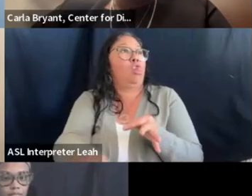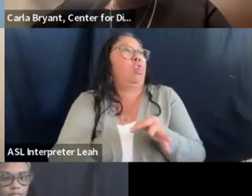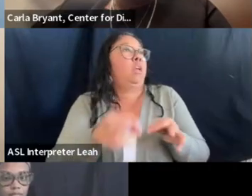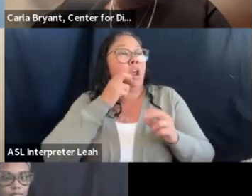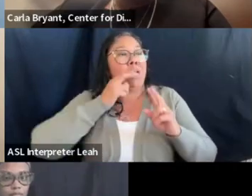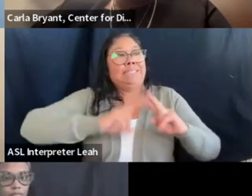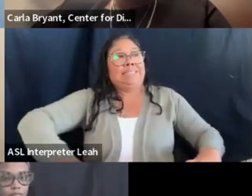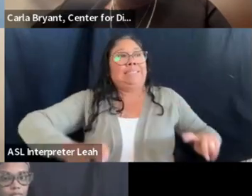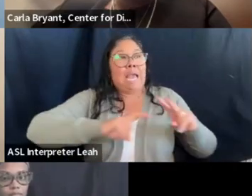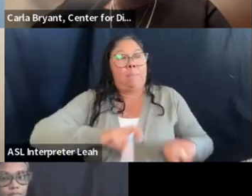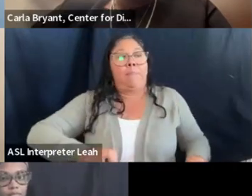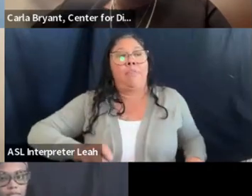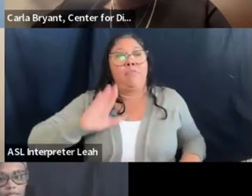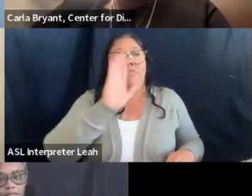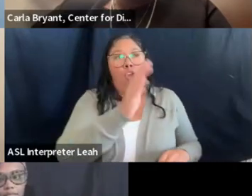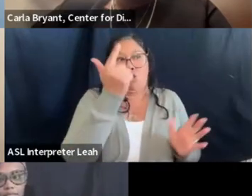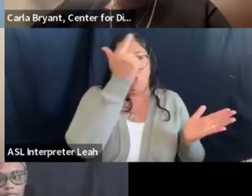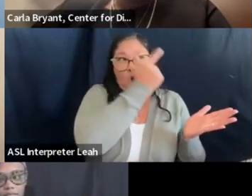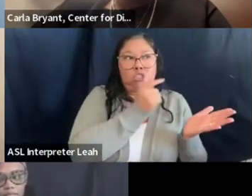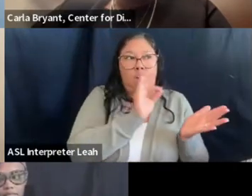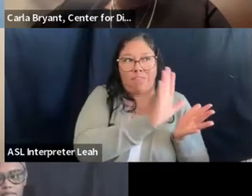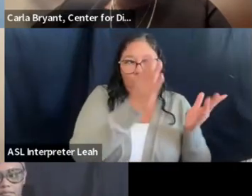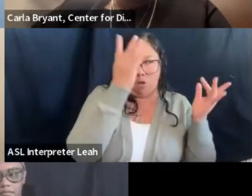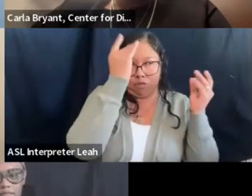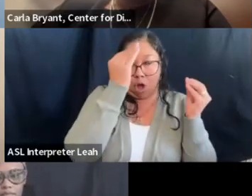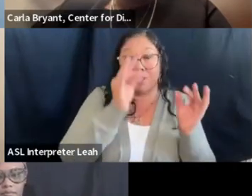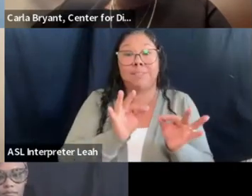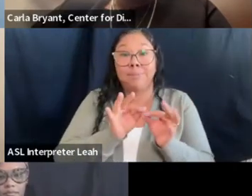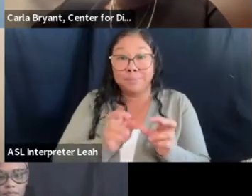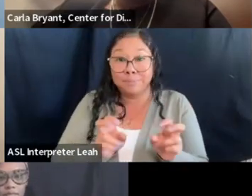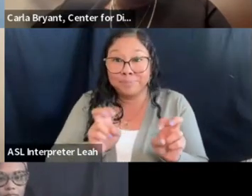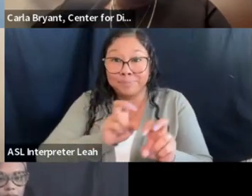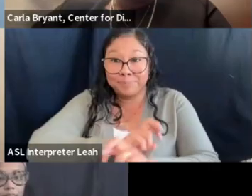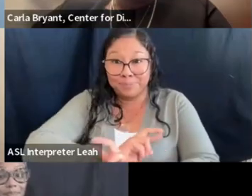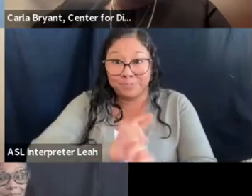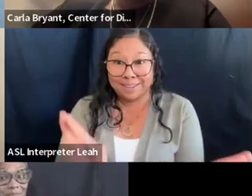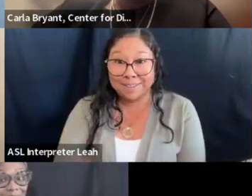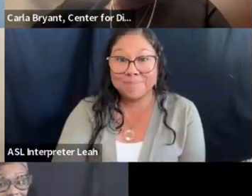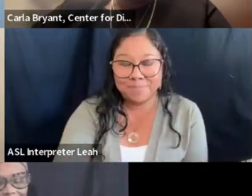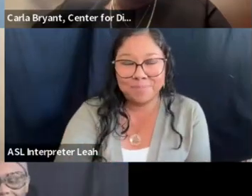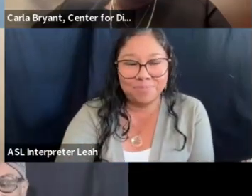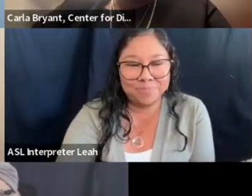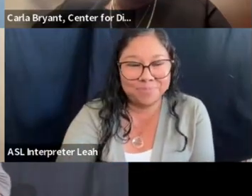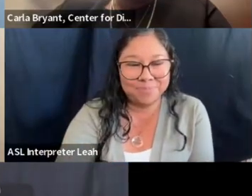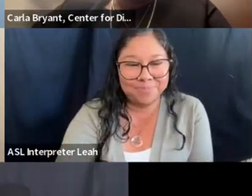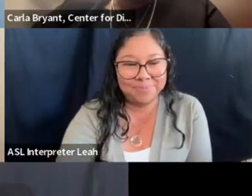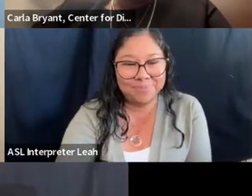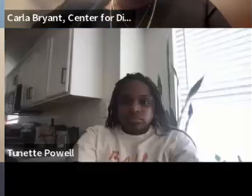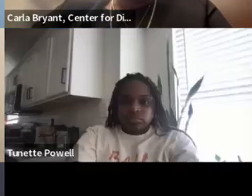the origin and the logic of these thoughts. So we that's one thing I think we can do is